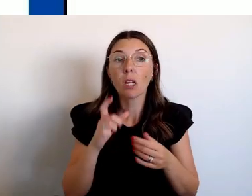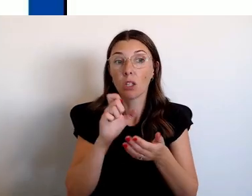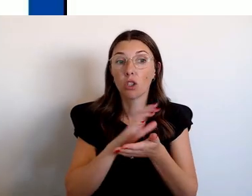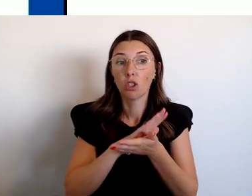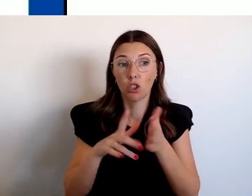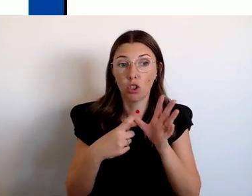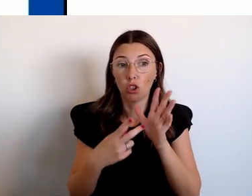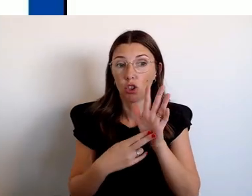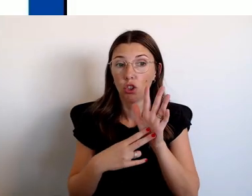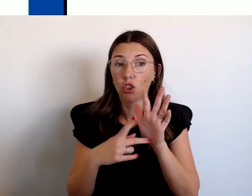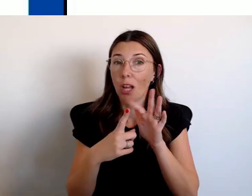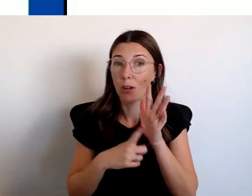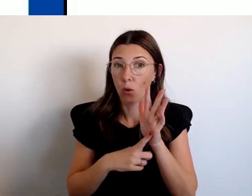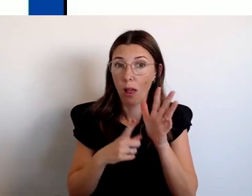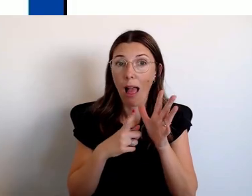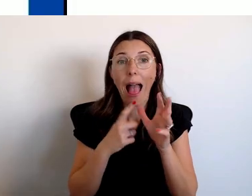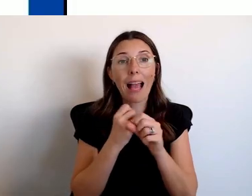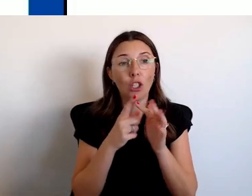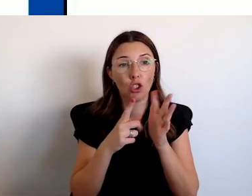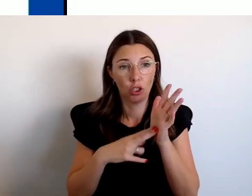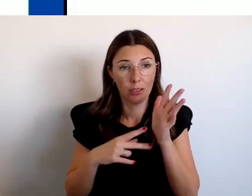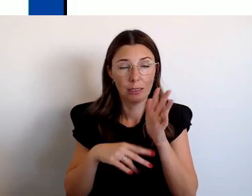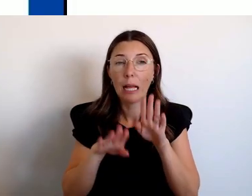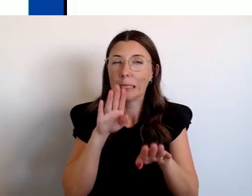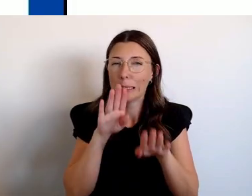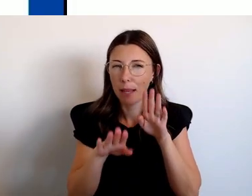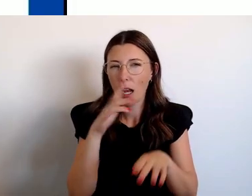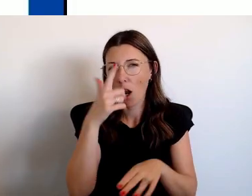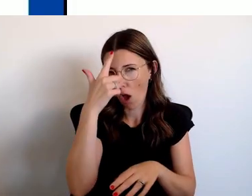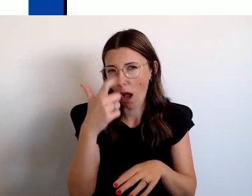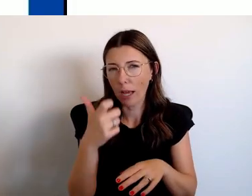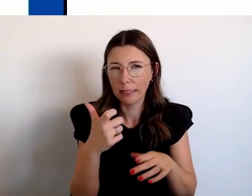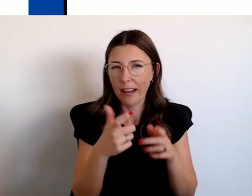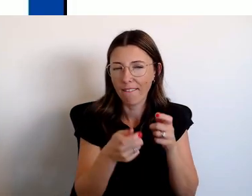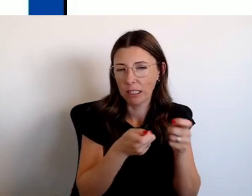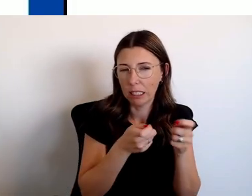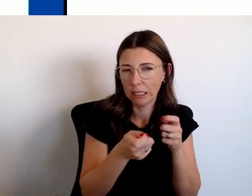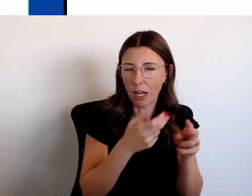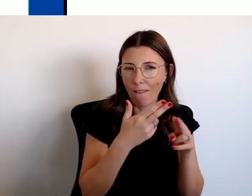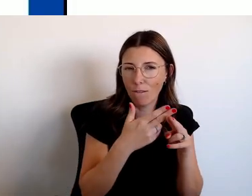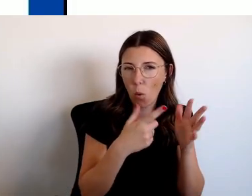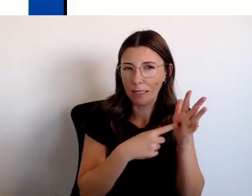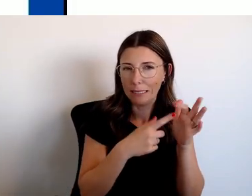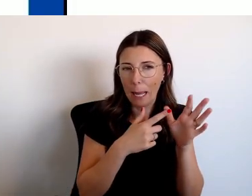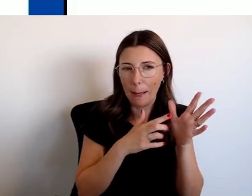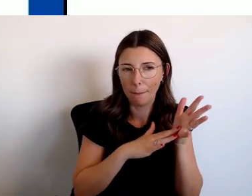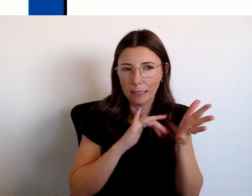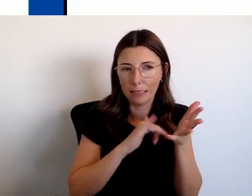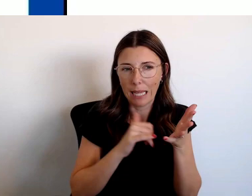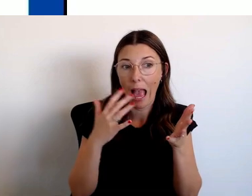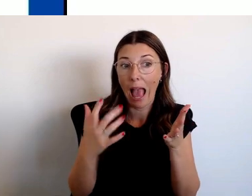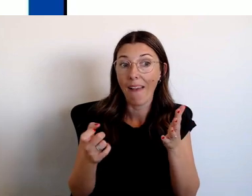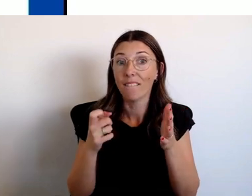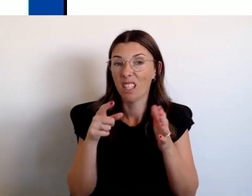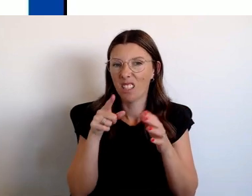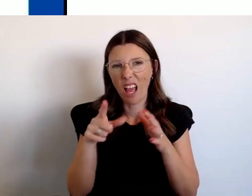Channel agent, similar idea to facilitator in Teams. You deploy the channel agent in a channel, and you'll